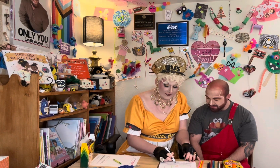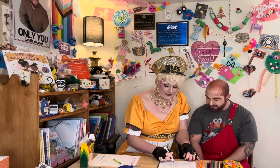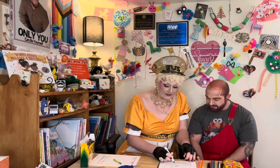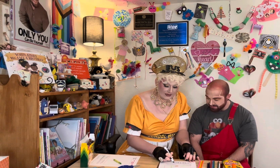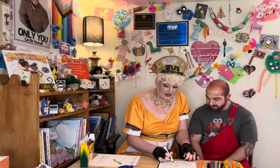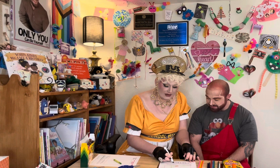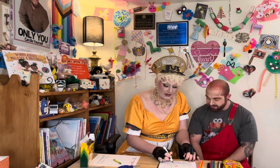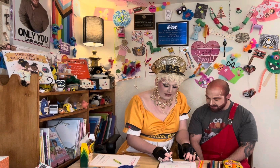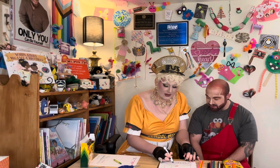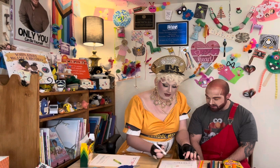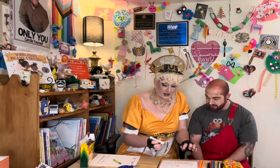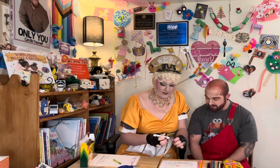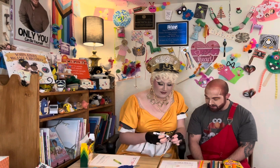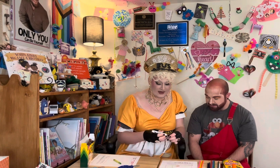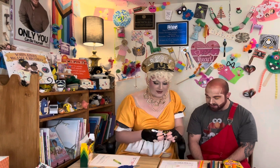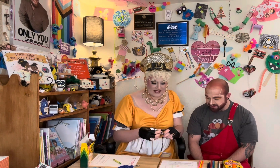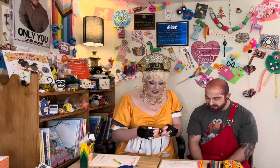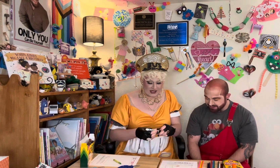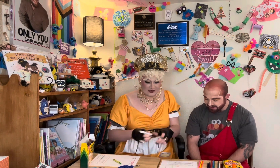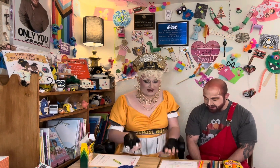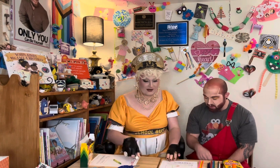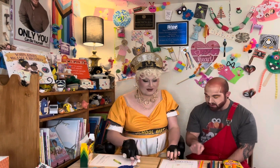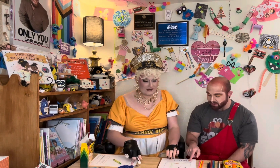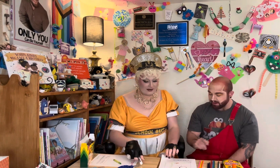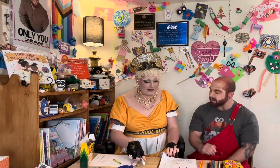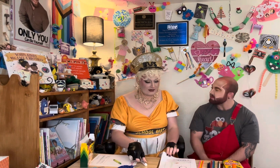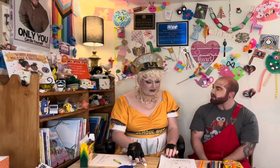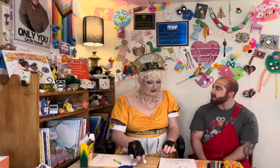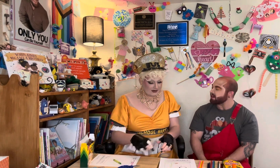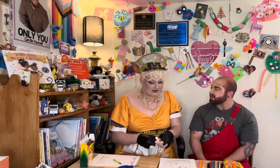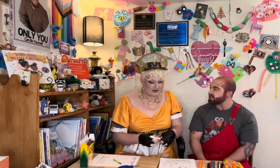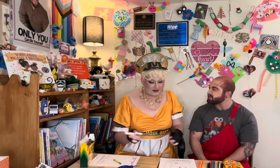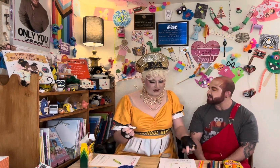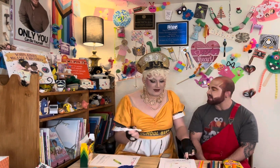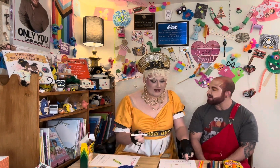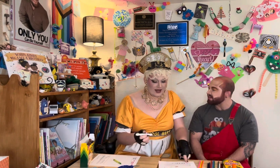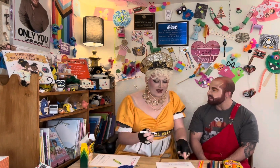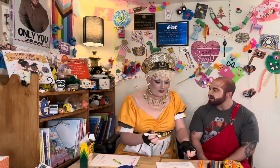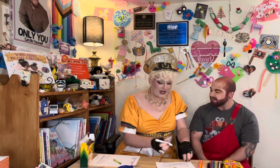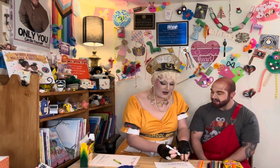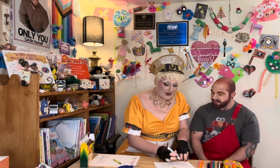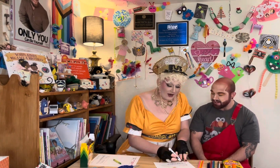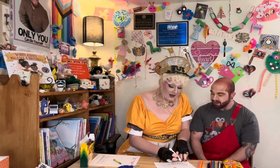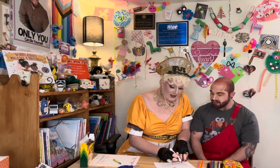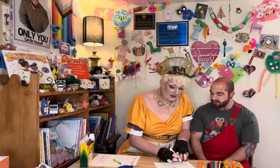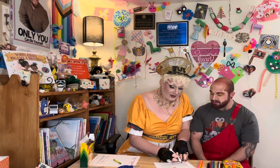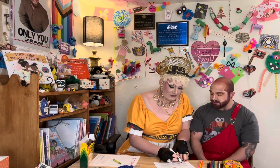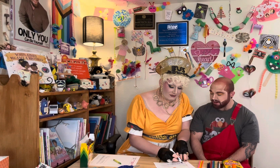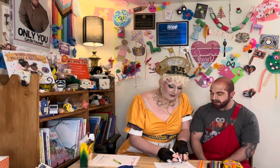That was fun. We did good. CALI: There we go! BUSTER: How old are we? Do we want to add our ages together? CALI: Um, we are... BUSTER: Or divide